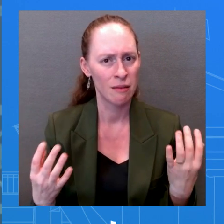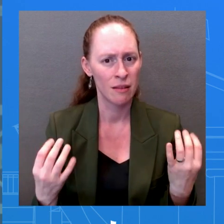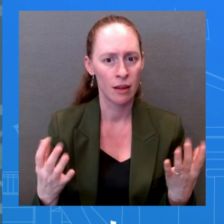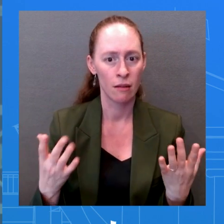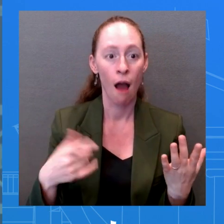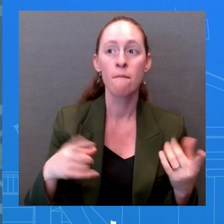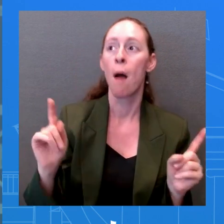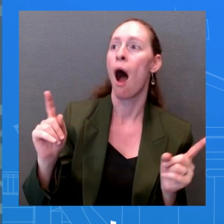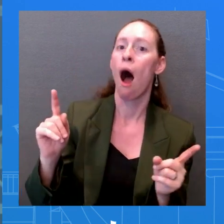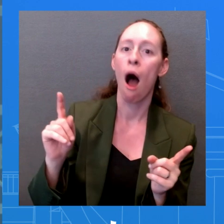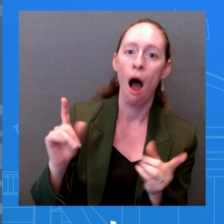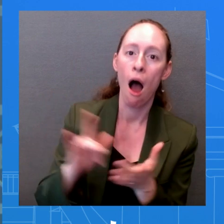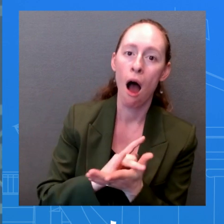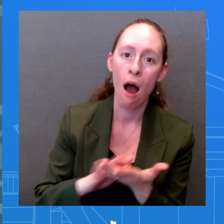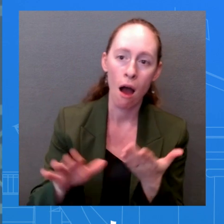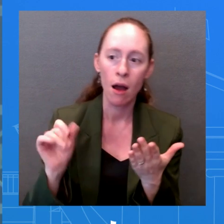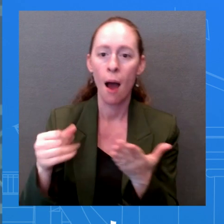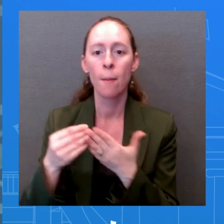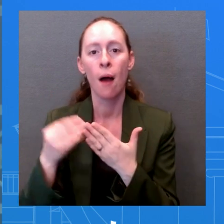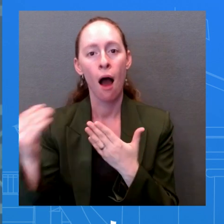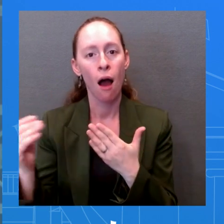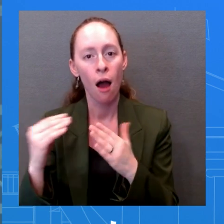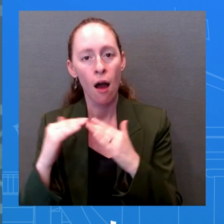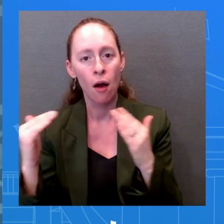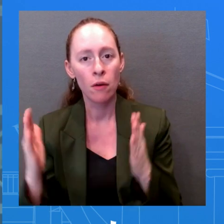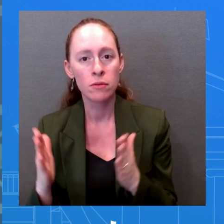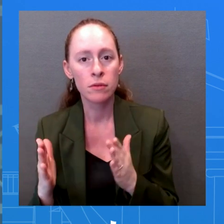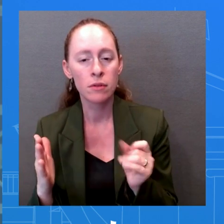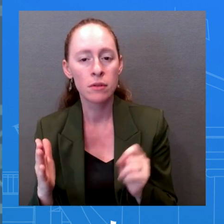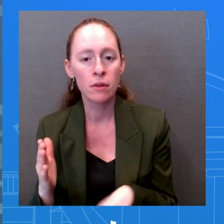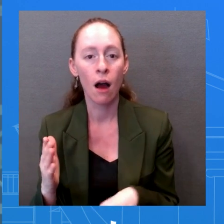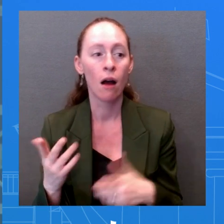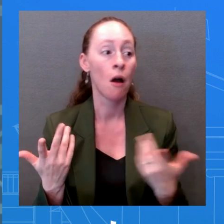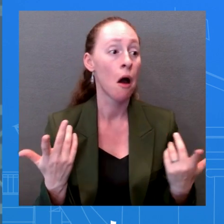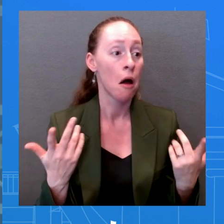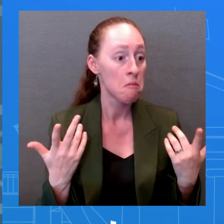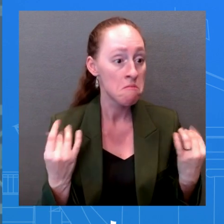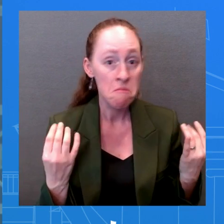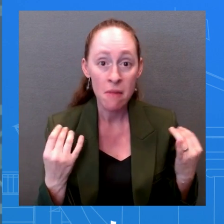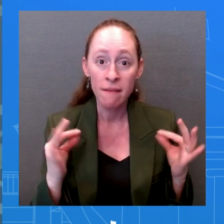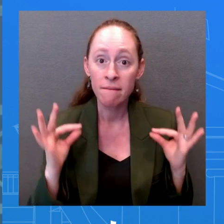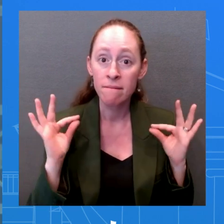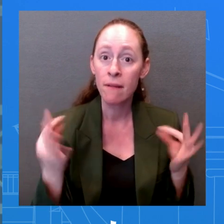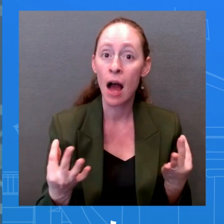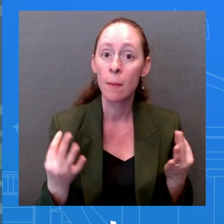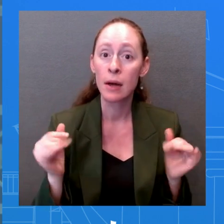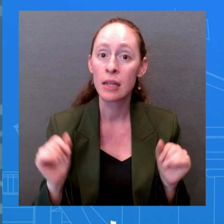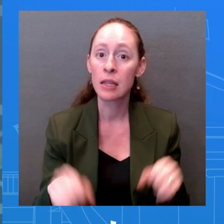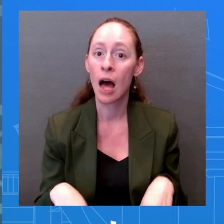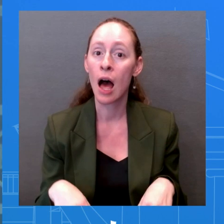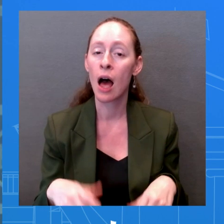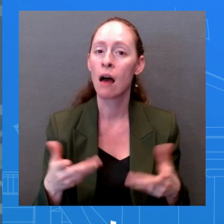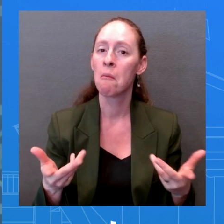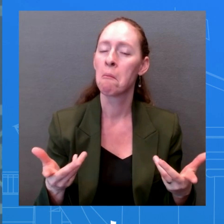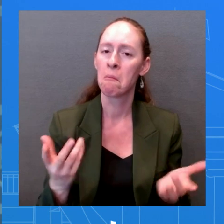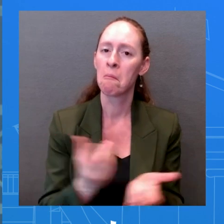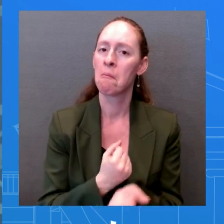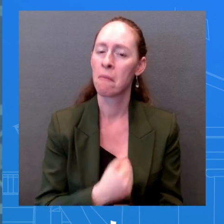That's -- 90 percent is for people who make $75,000 and under. This is going to be a game changer.